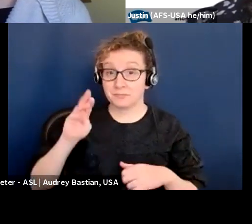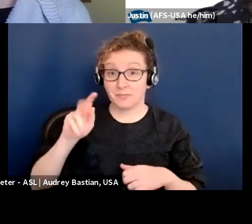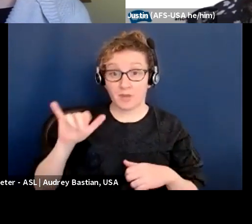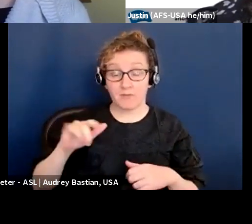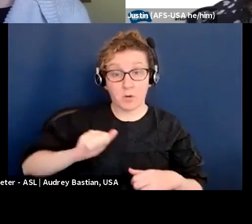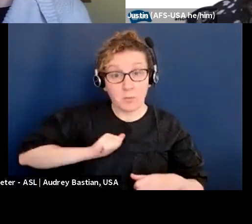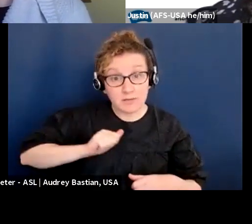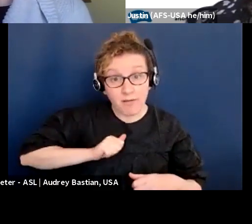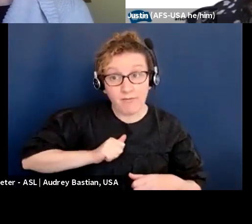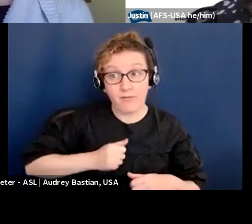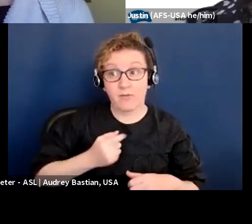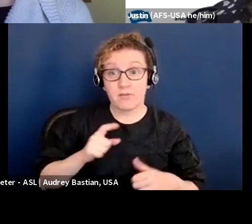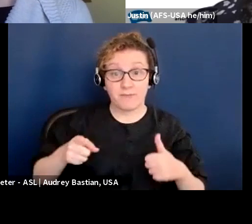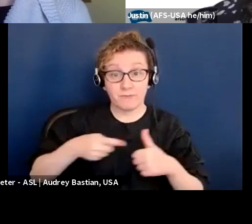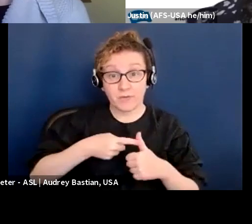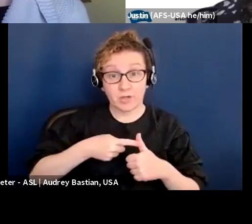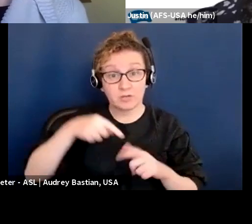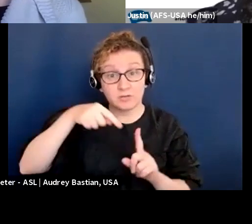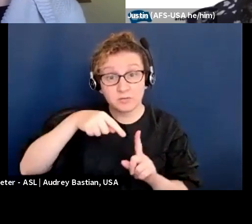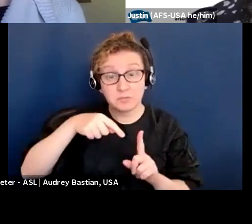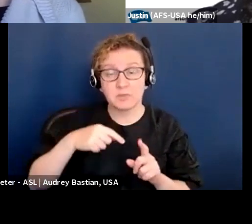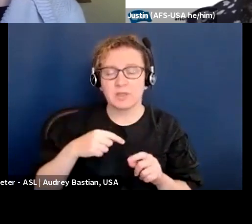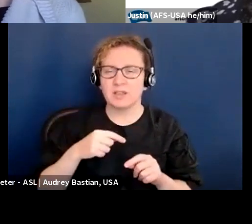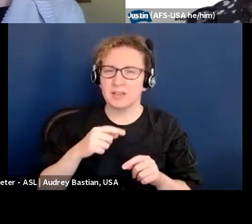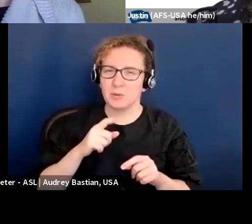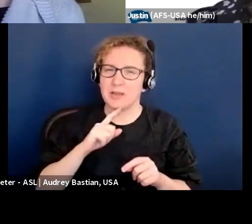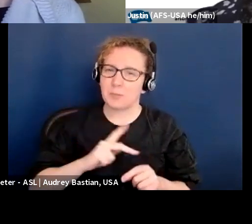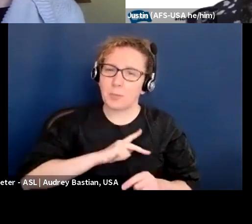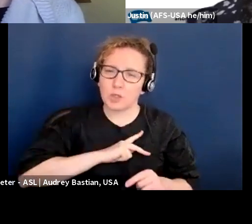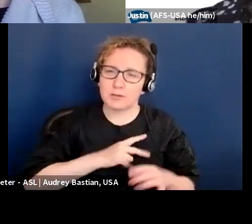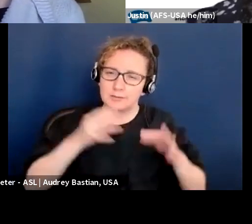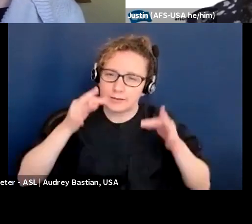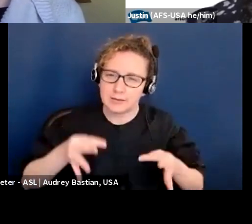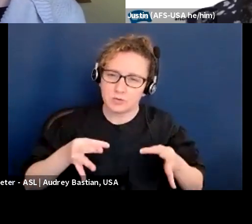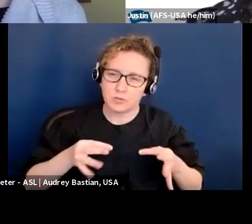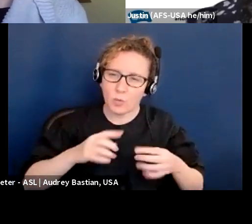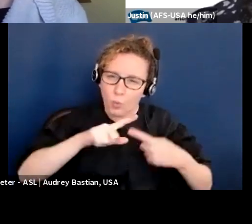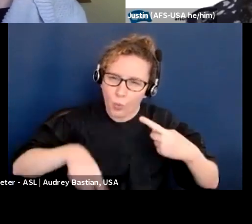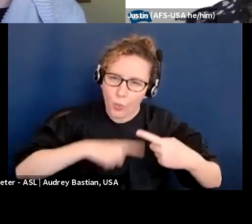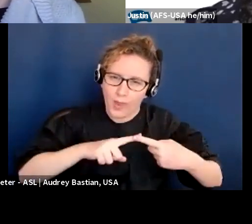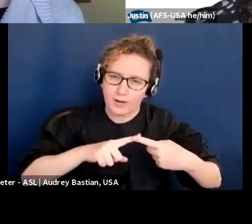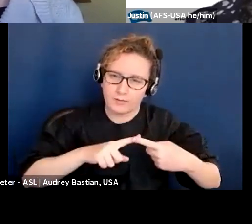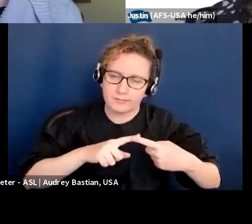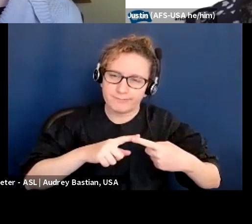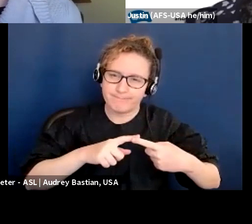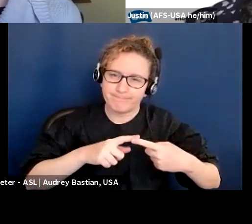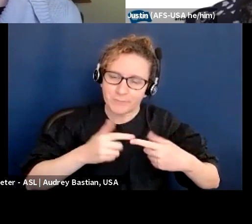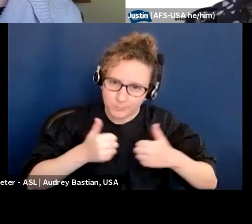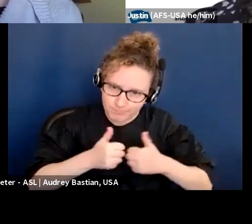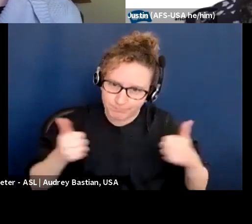personally, it is a personal decision to decide when to disclose. When someone feels safe